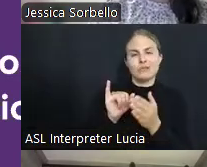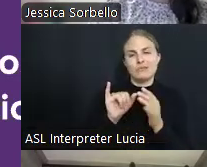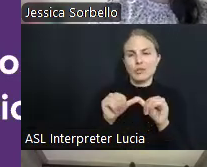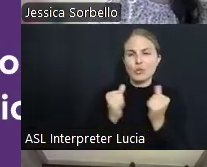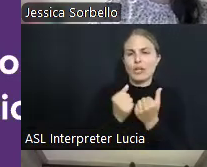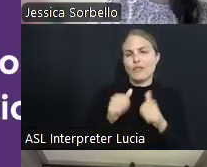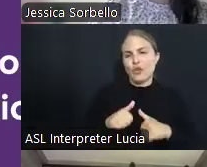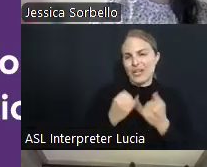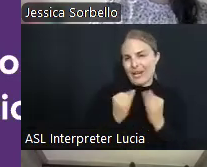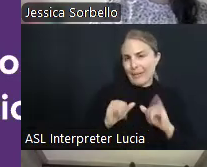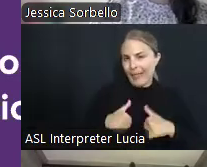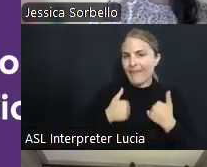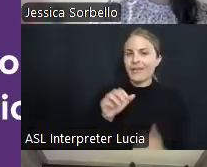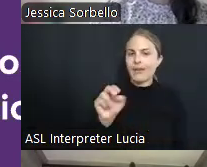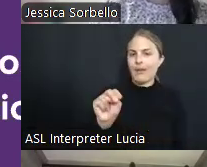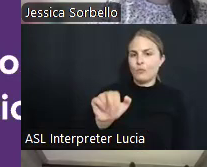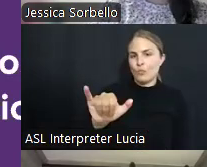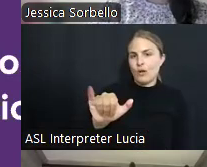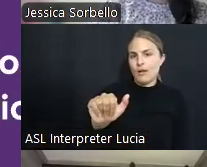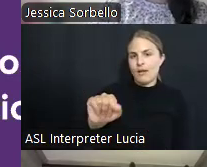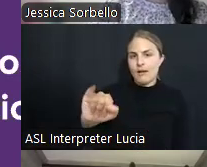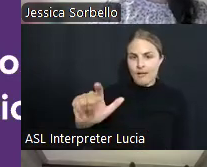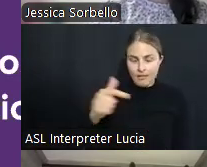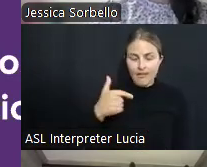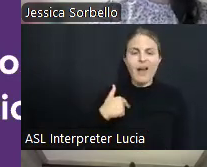Blaise Bryant thank you so much for joining us